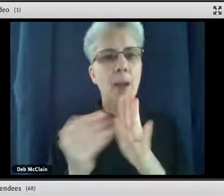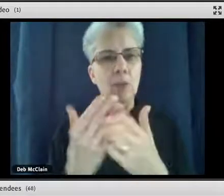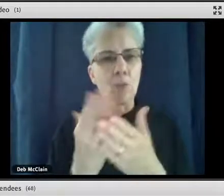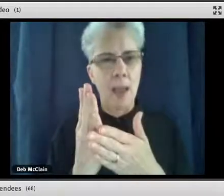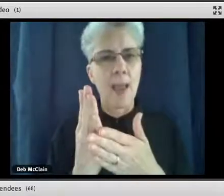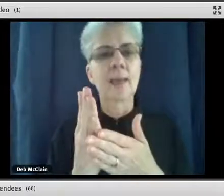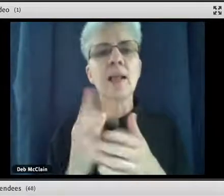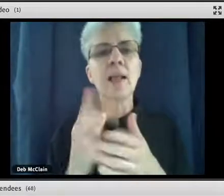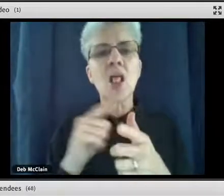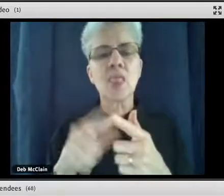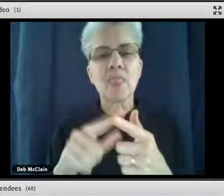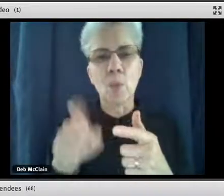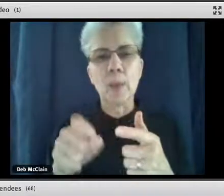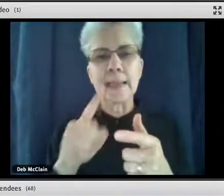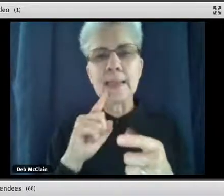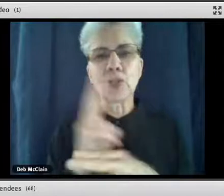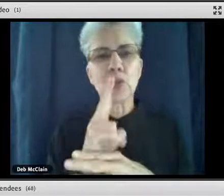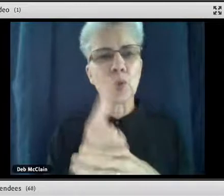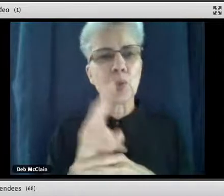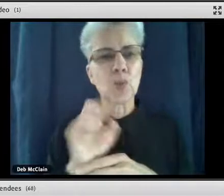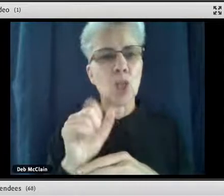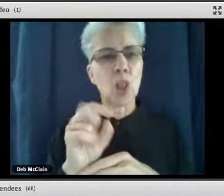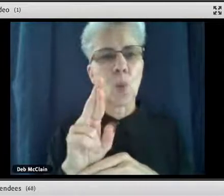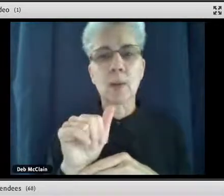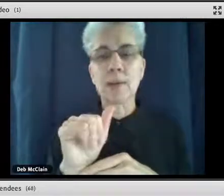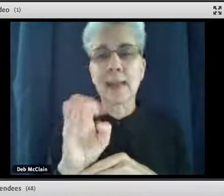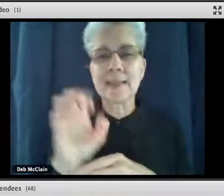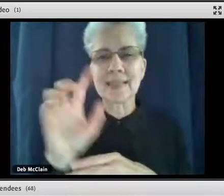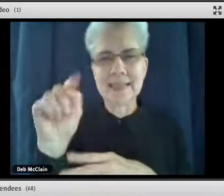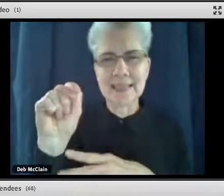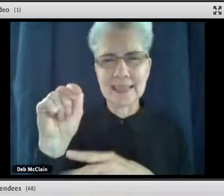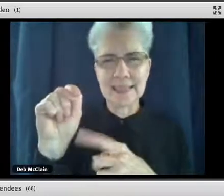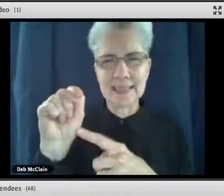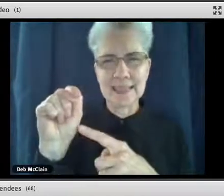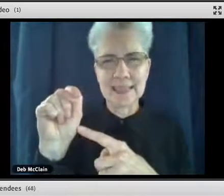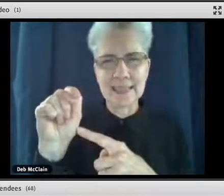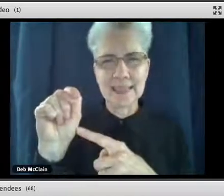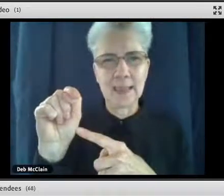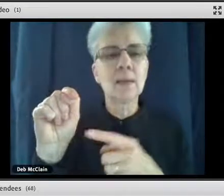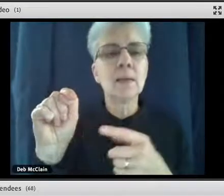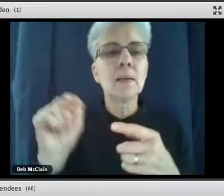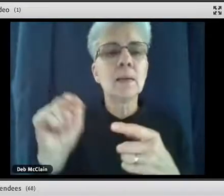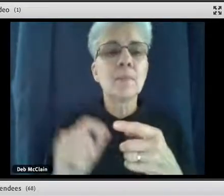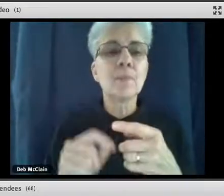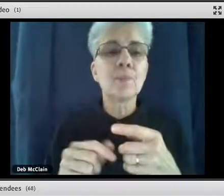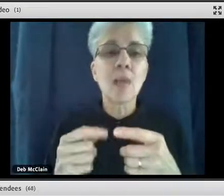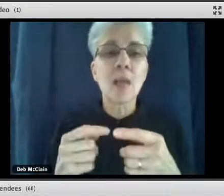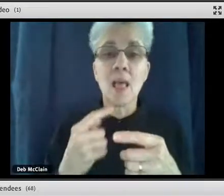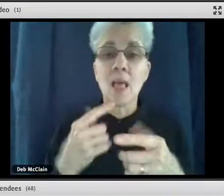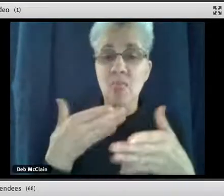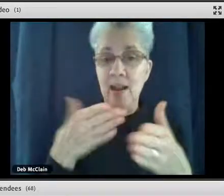okay, so we have a publication and copyright, then we need to use that lowercase "t."